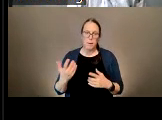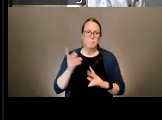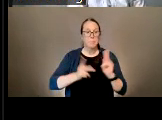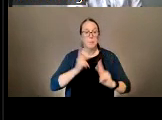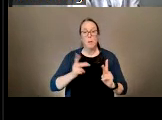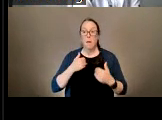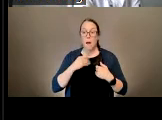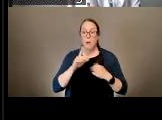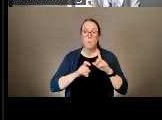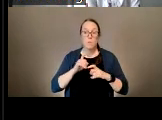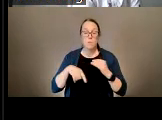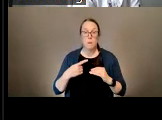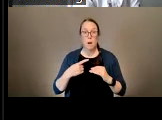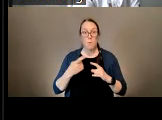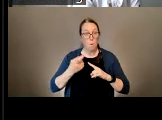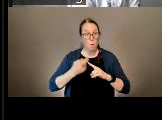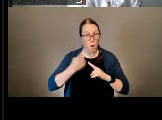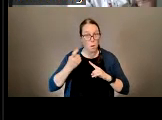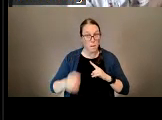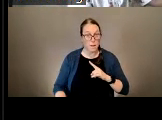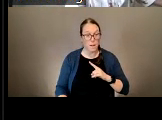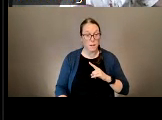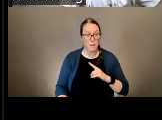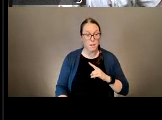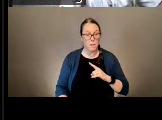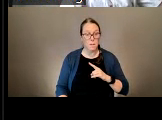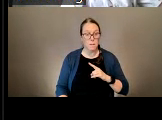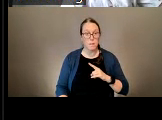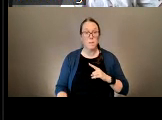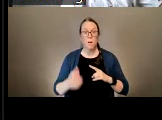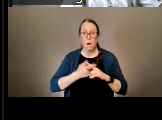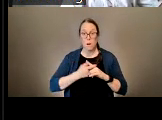about automating documents for, or processes for access.